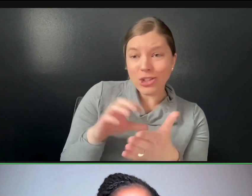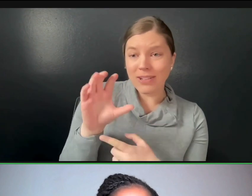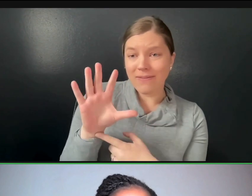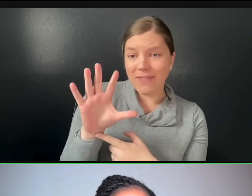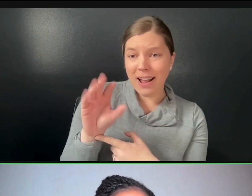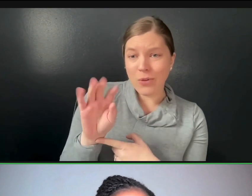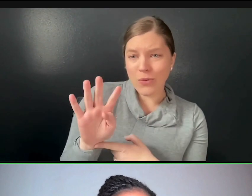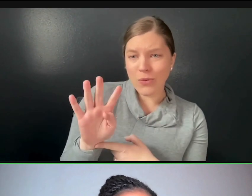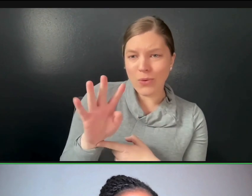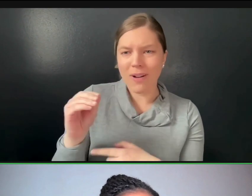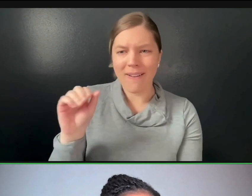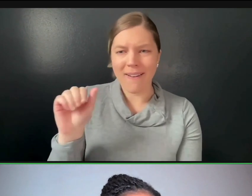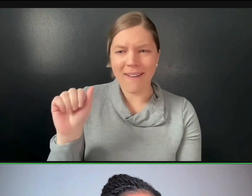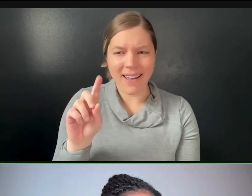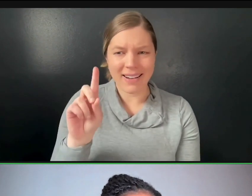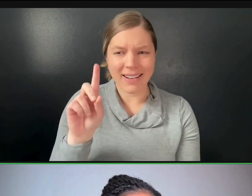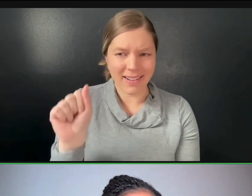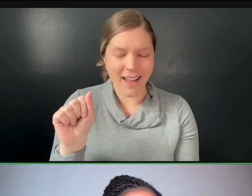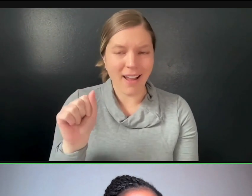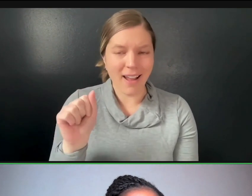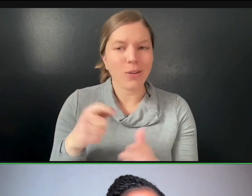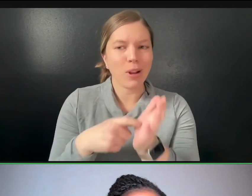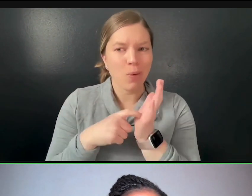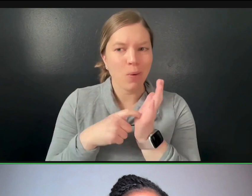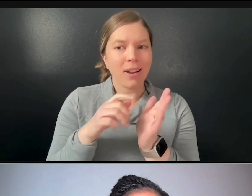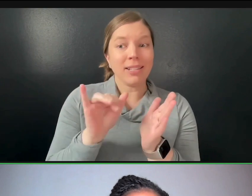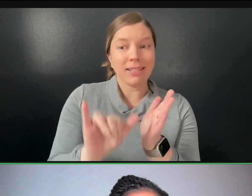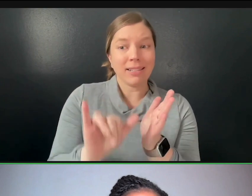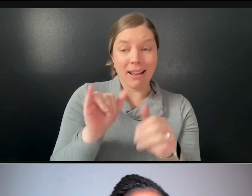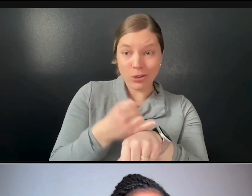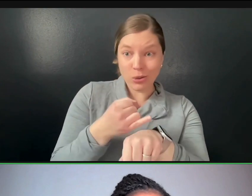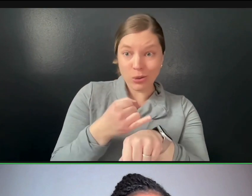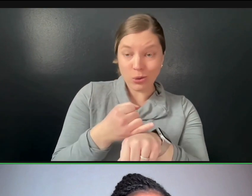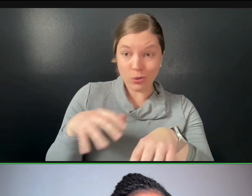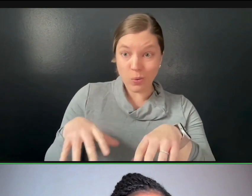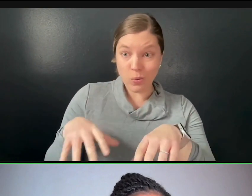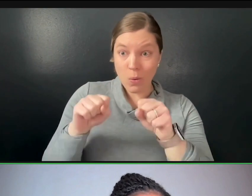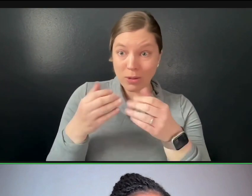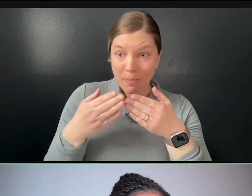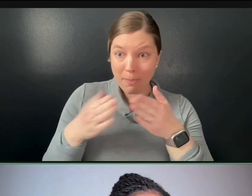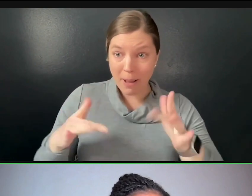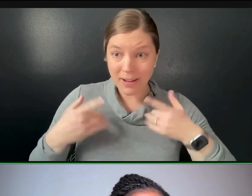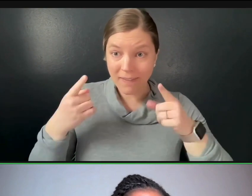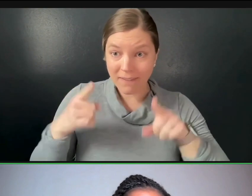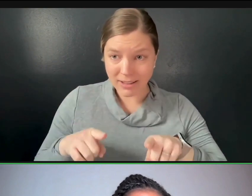The communication should be clear. The 504 and Americans with Disabilities Act